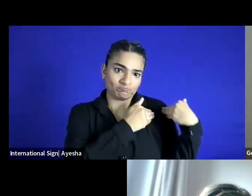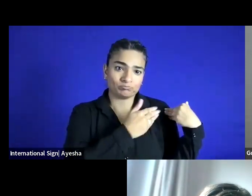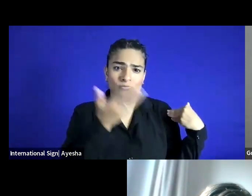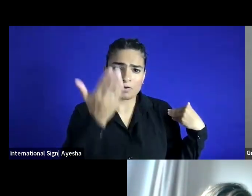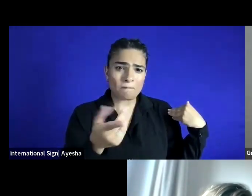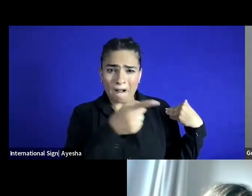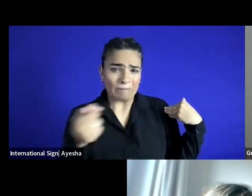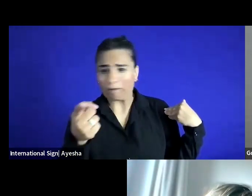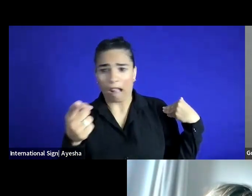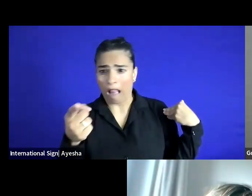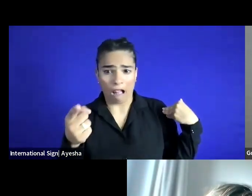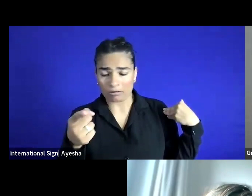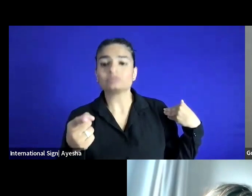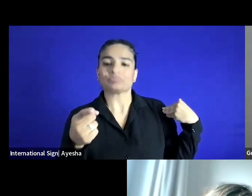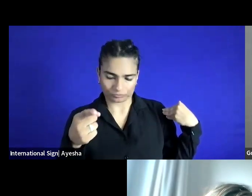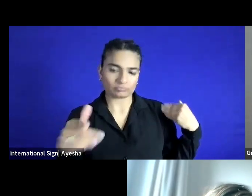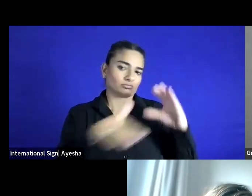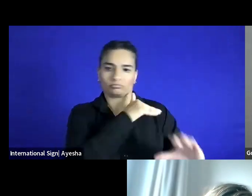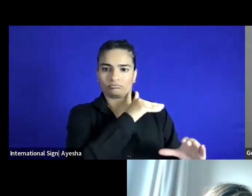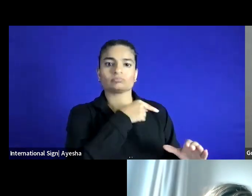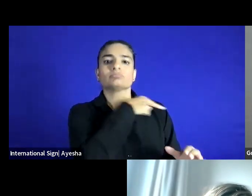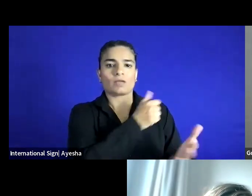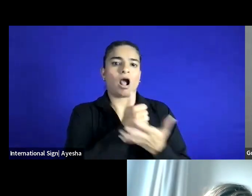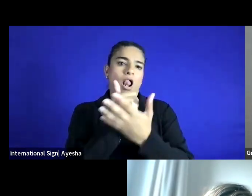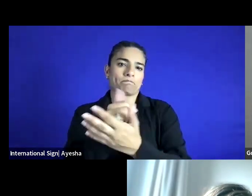to the right, group of people so they will be able to help